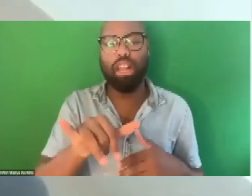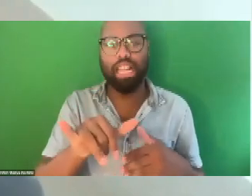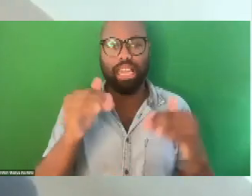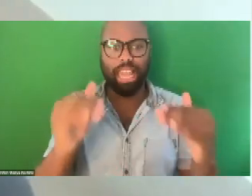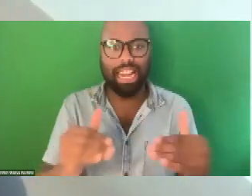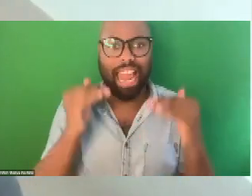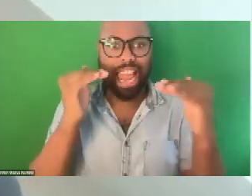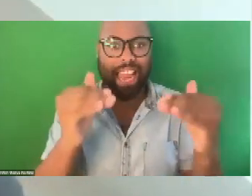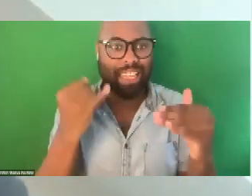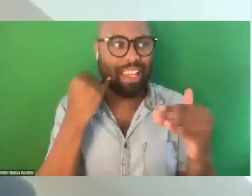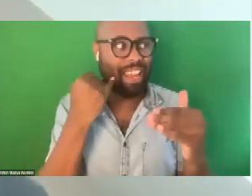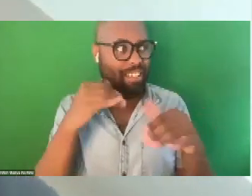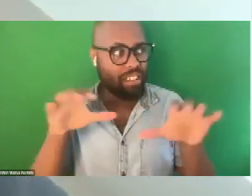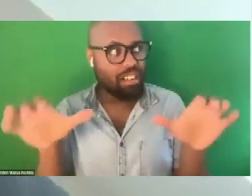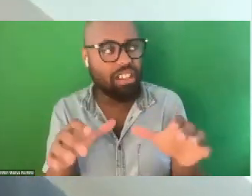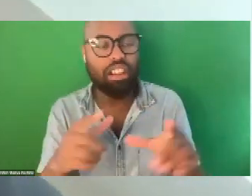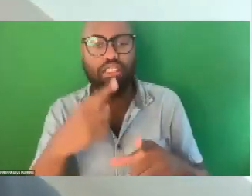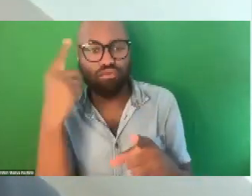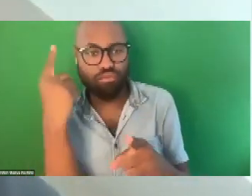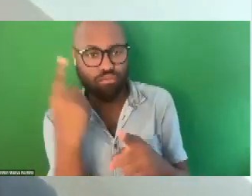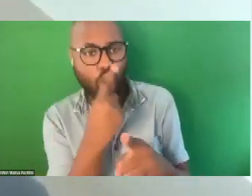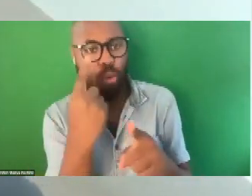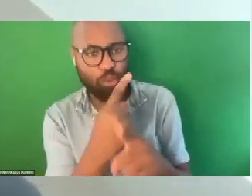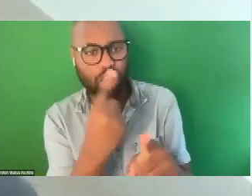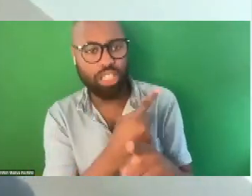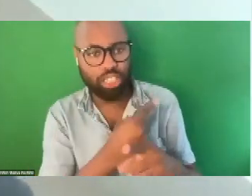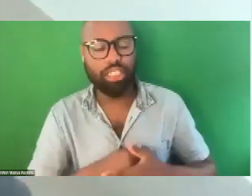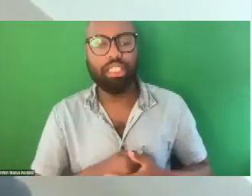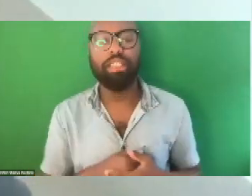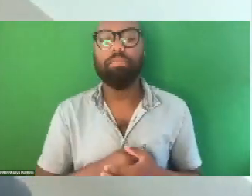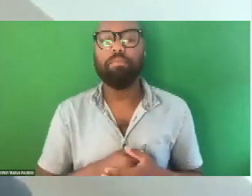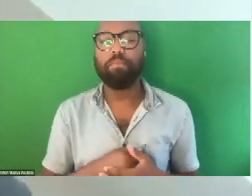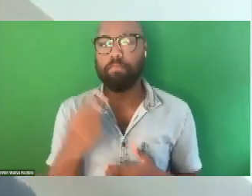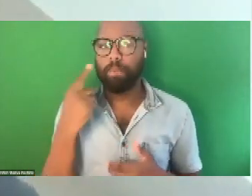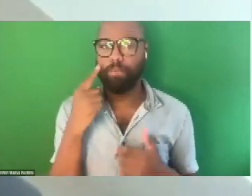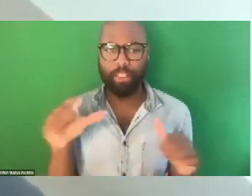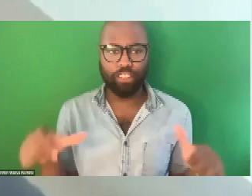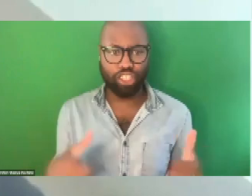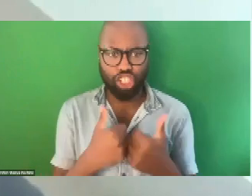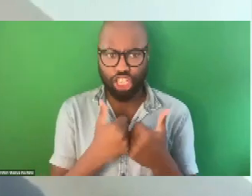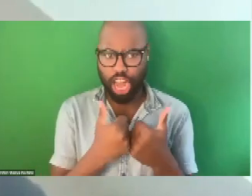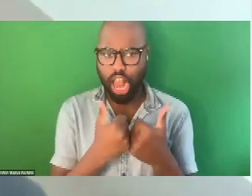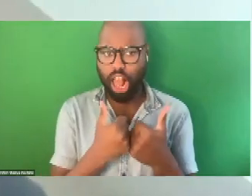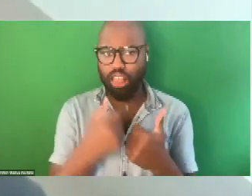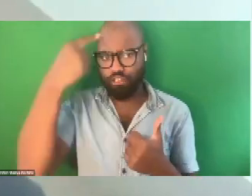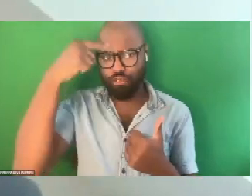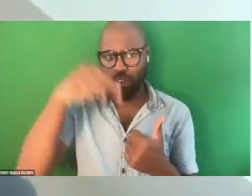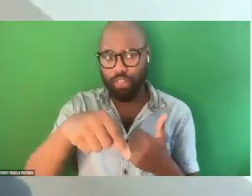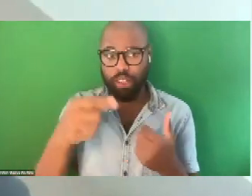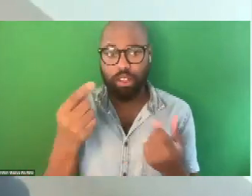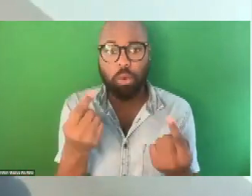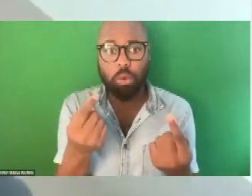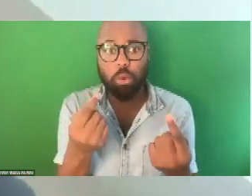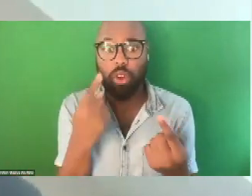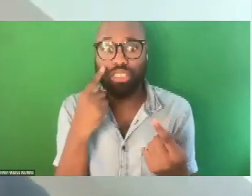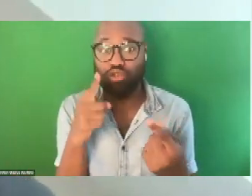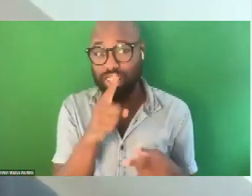I think what's so challenging about this, what's frightening really is I don't think